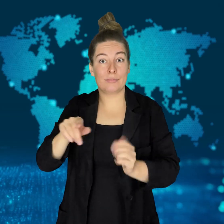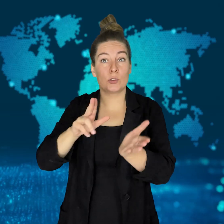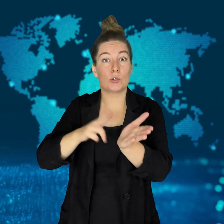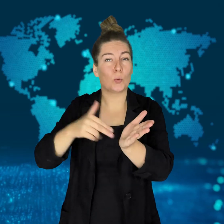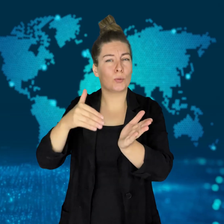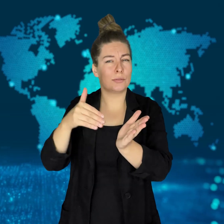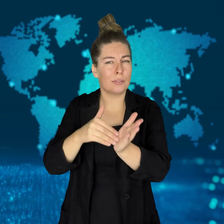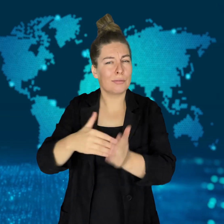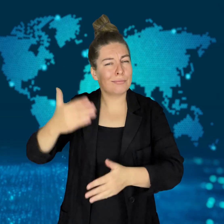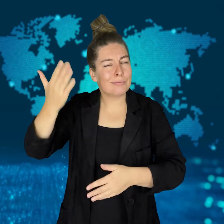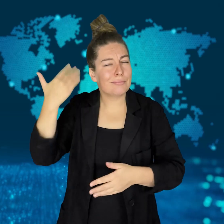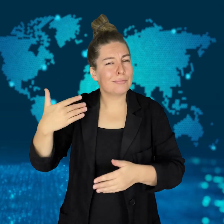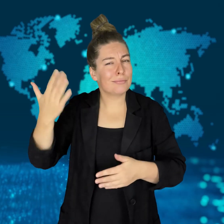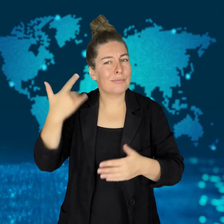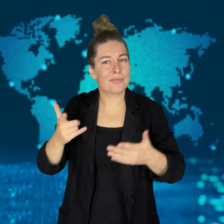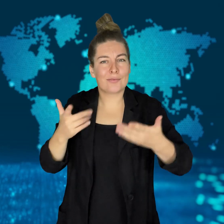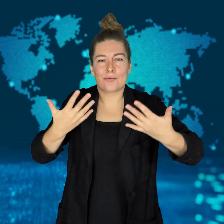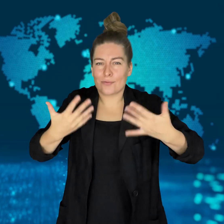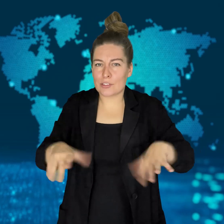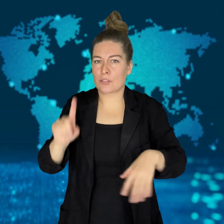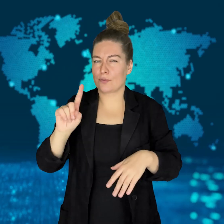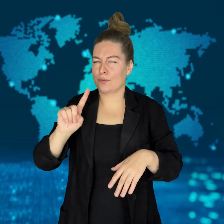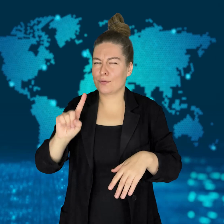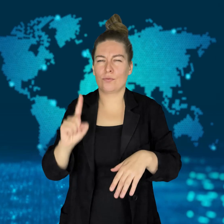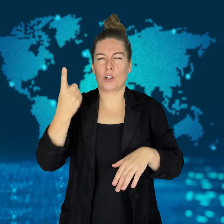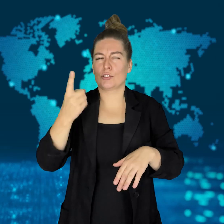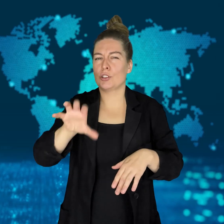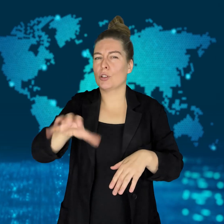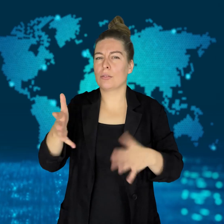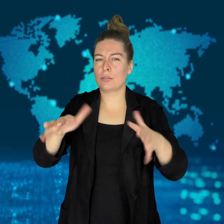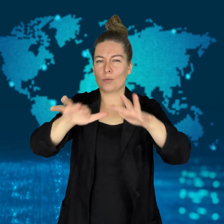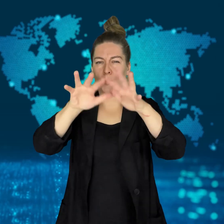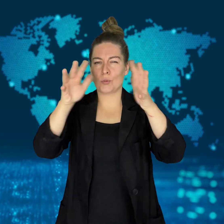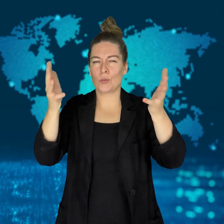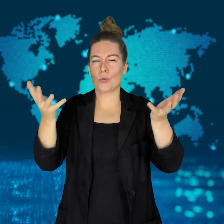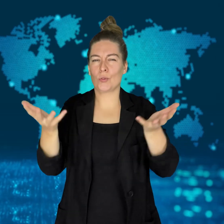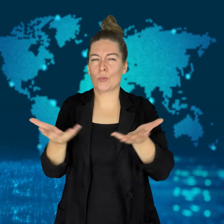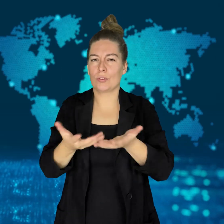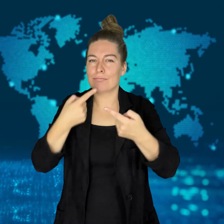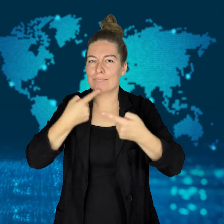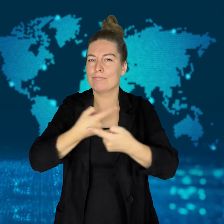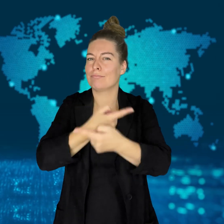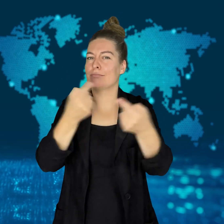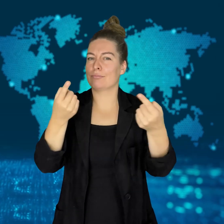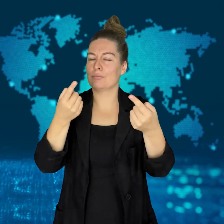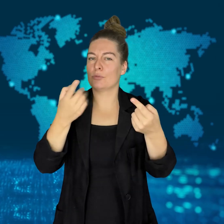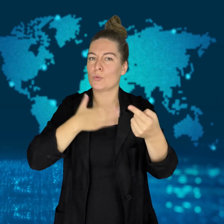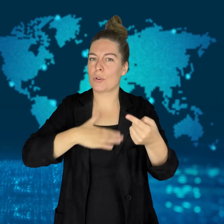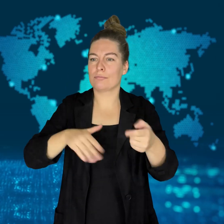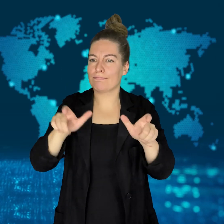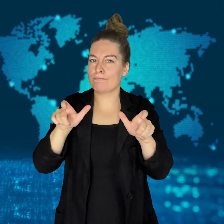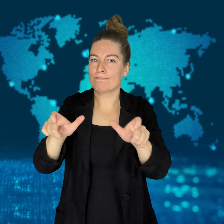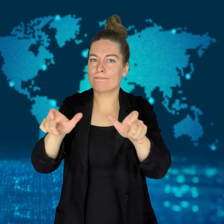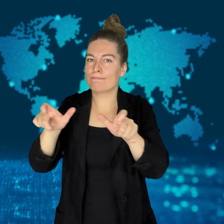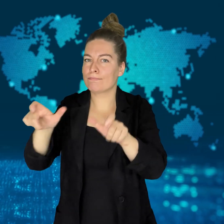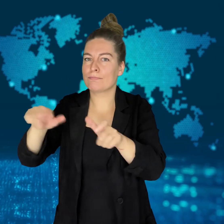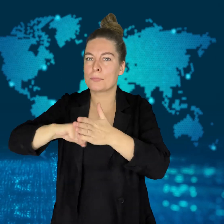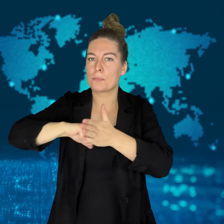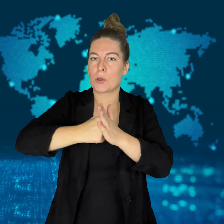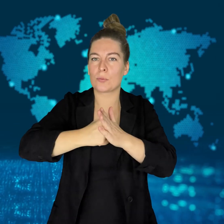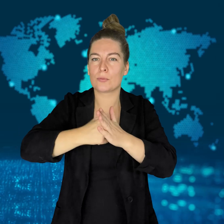the move will be "catastrophic."